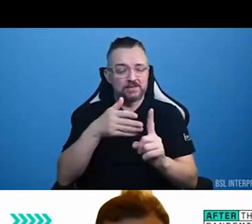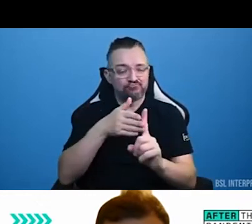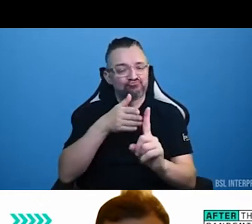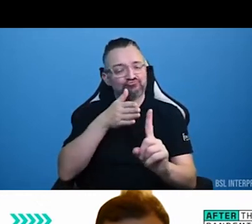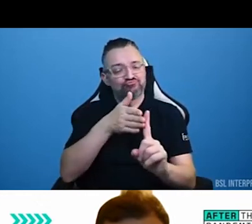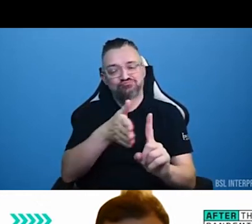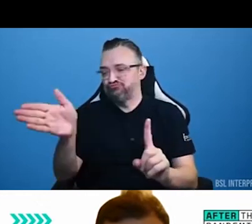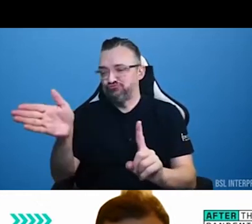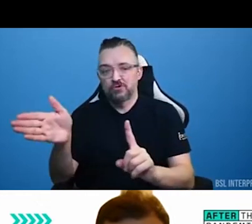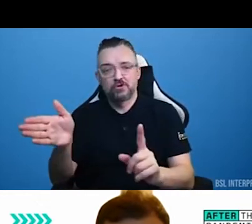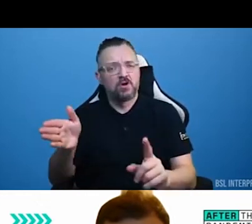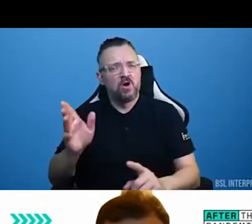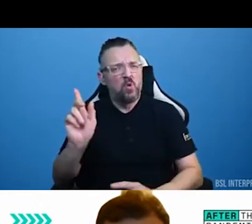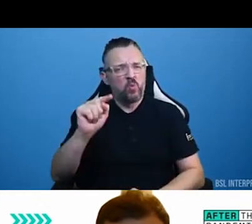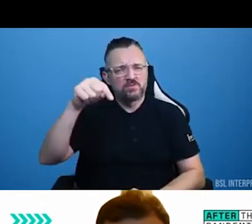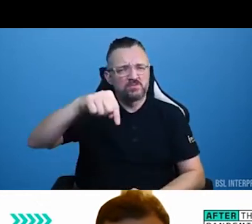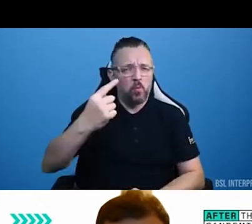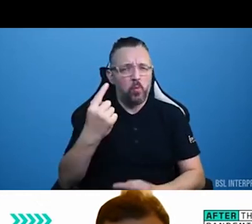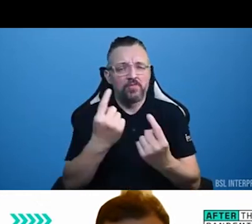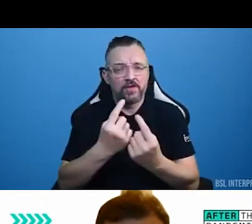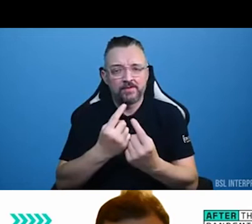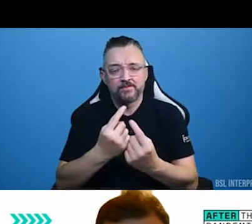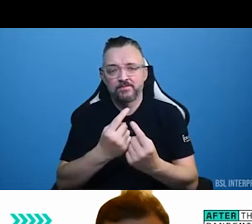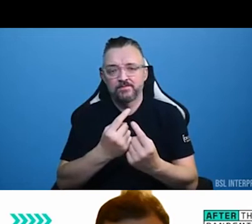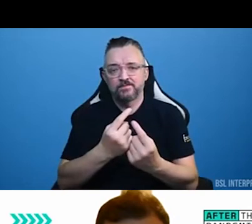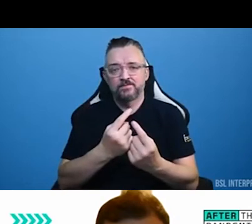what might that be in terms of empowering young people?